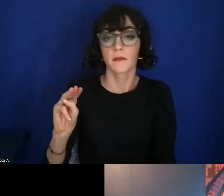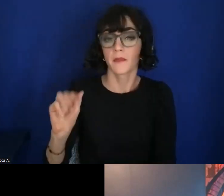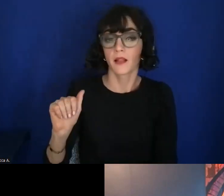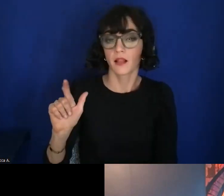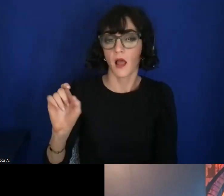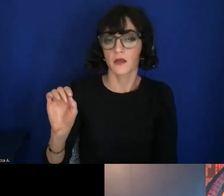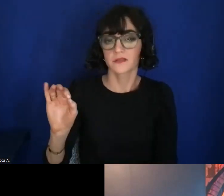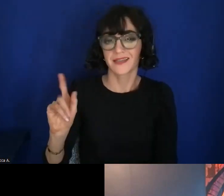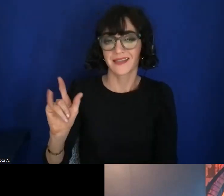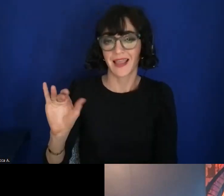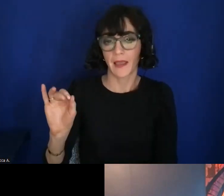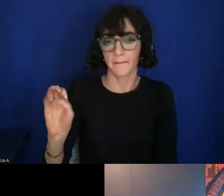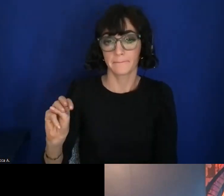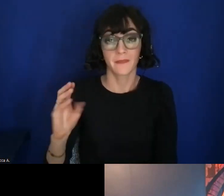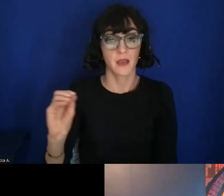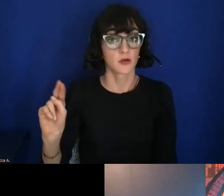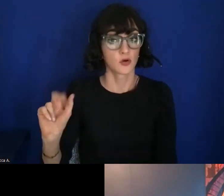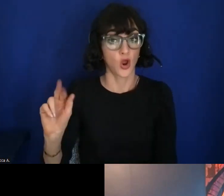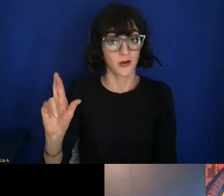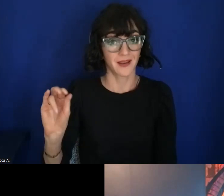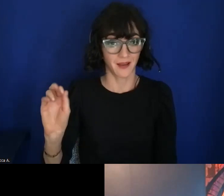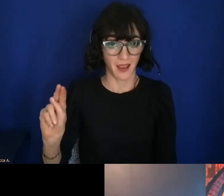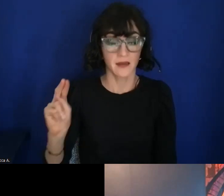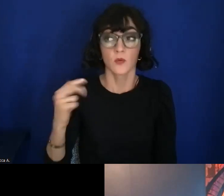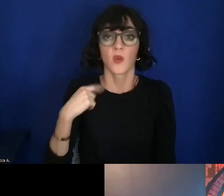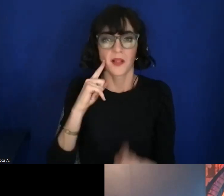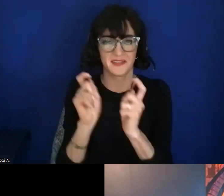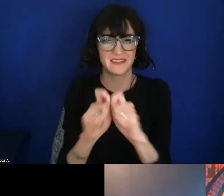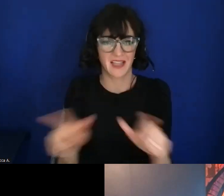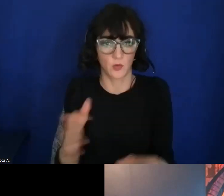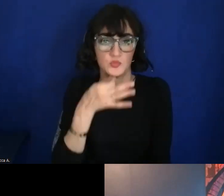you all we are just waiting for the Spanish translation so we will make sure that you